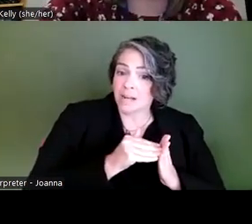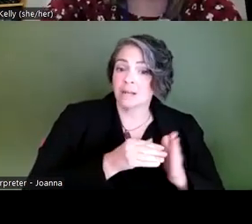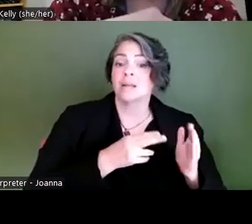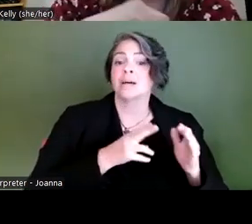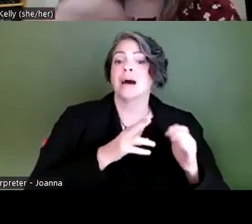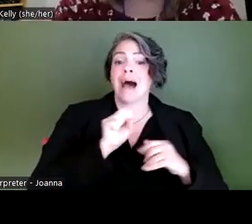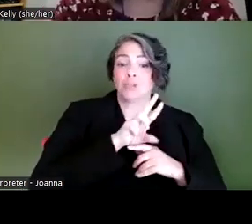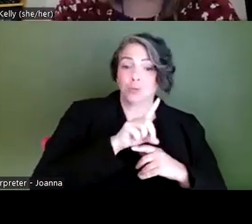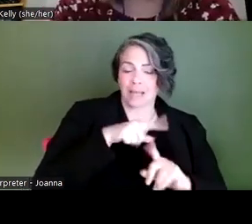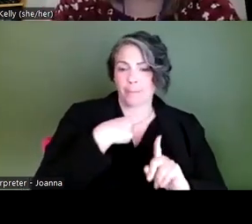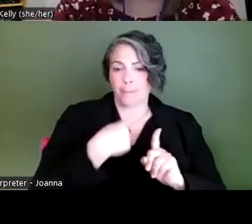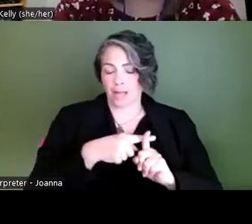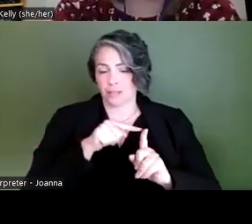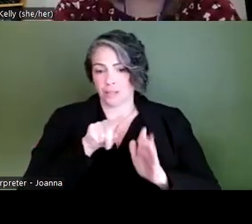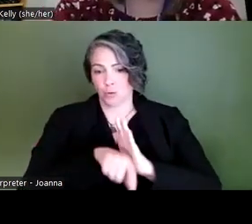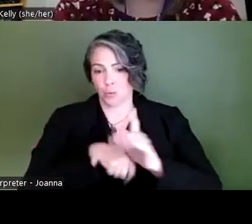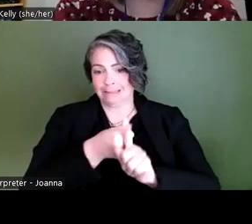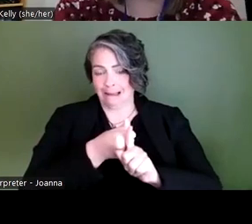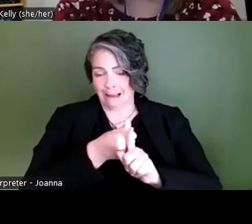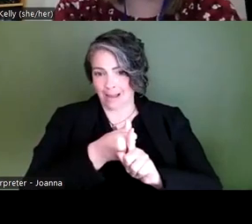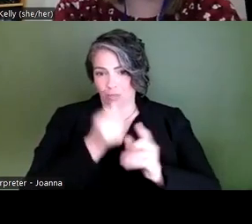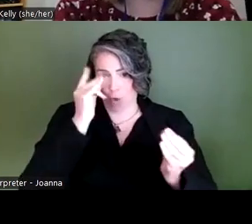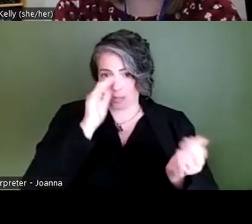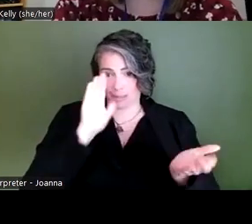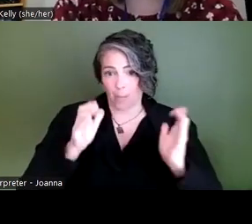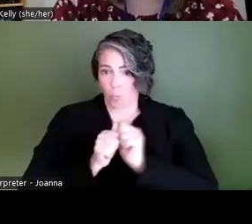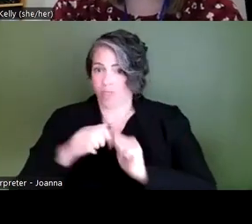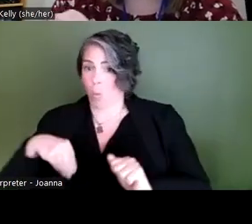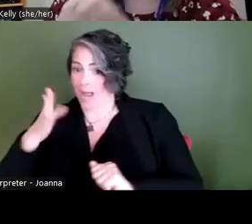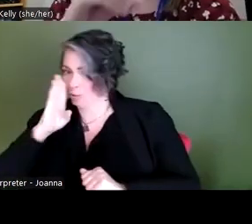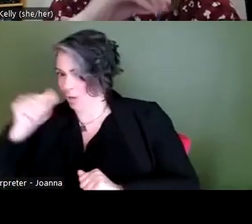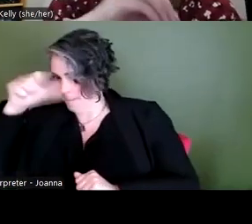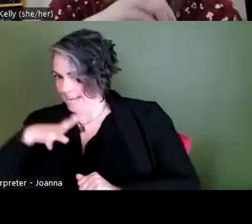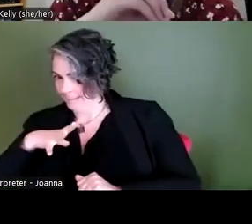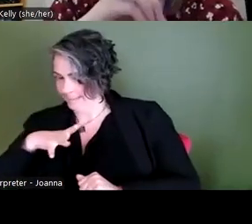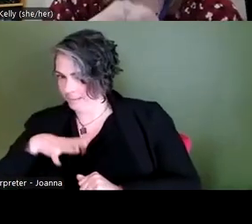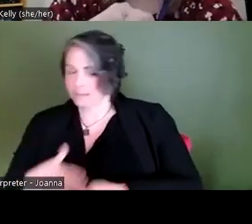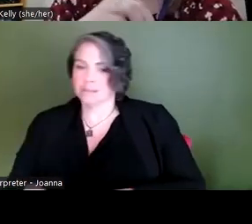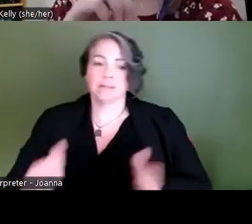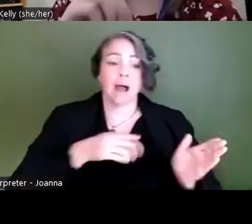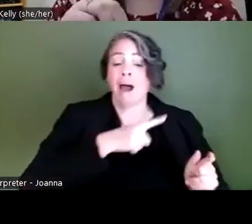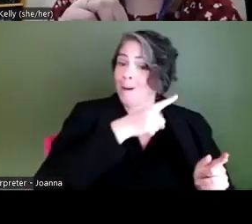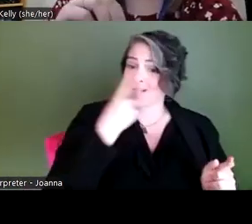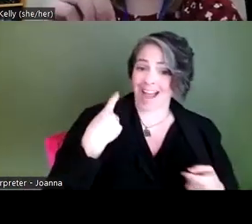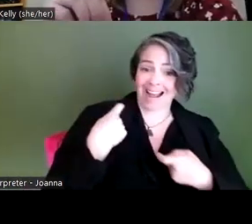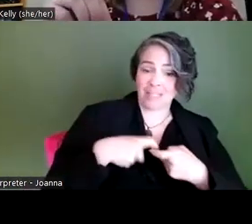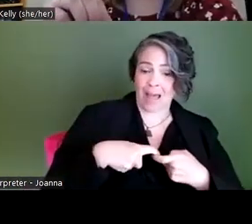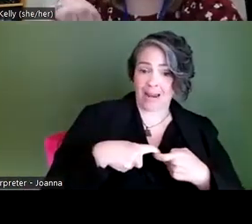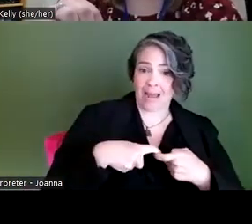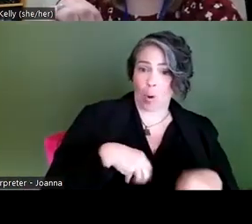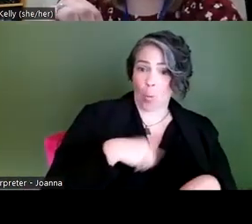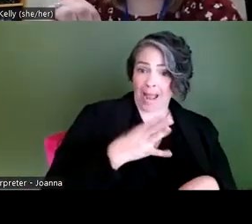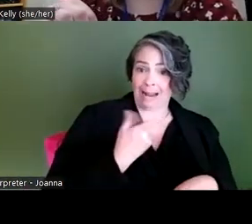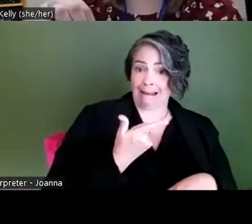compared to white heterosexual men. And then Black, Hispanic, or white gay and bisexual men